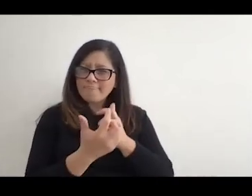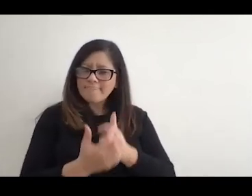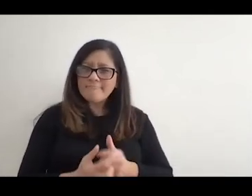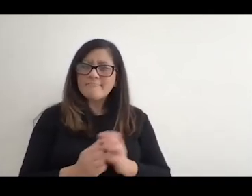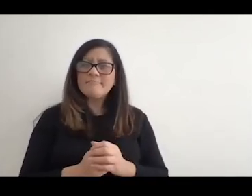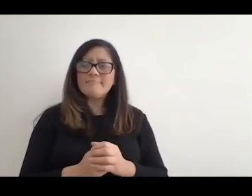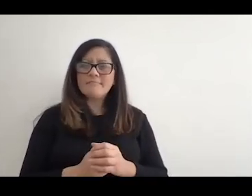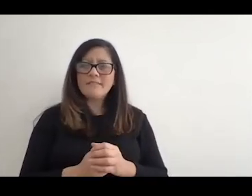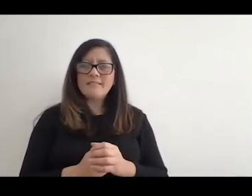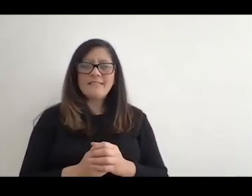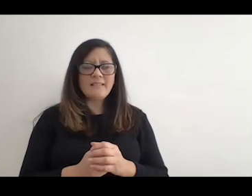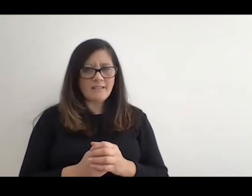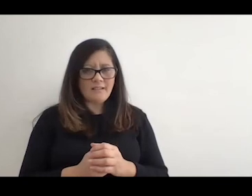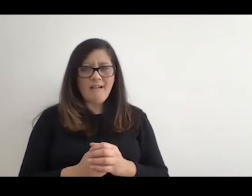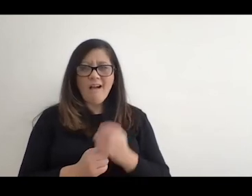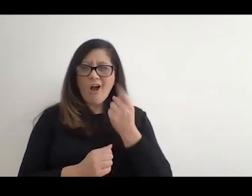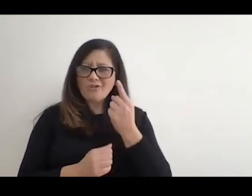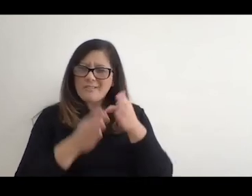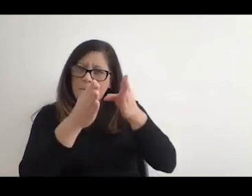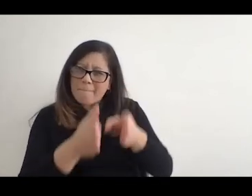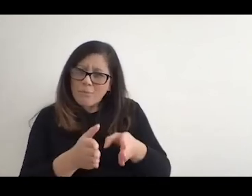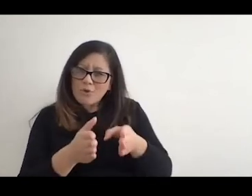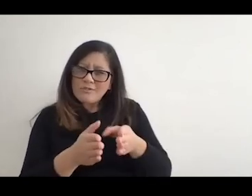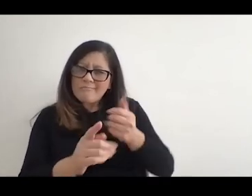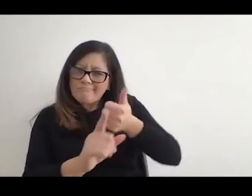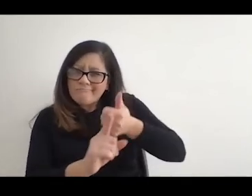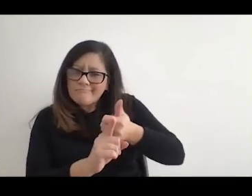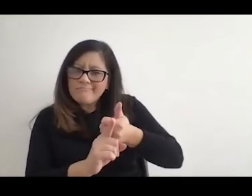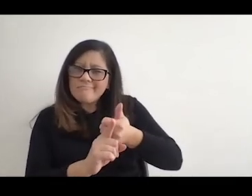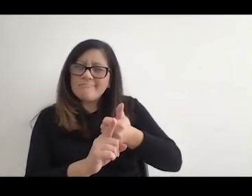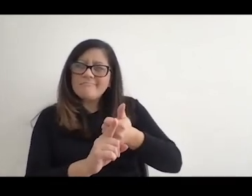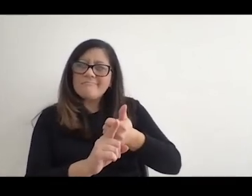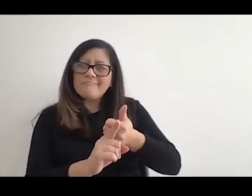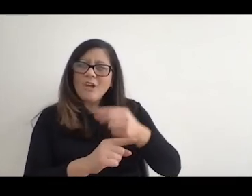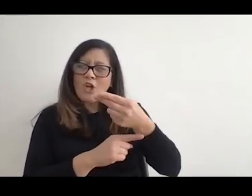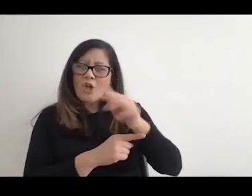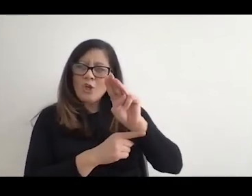or stylist or designer or helping someone understanding your end user, understanding the person,